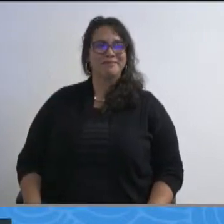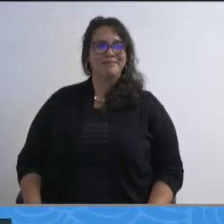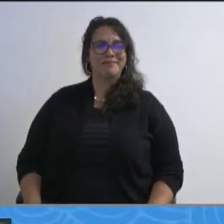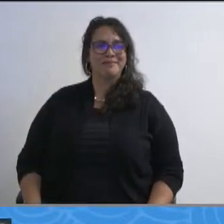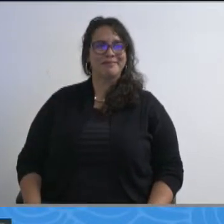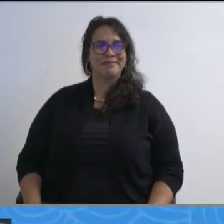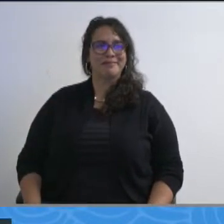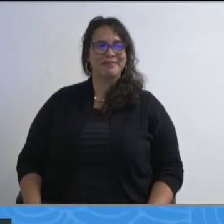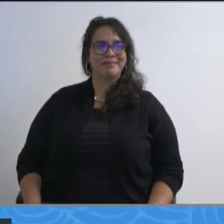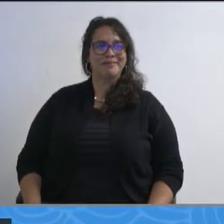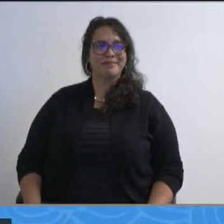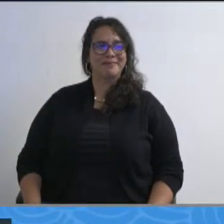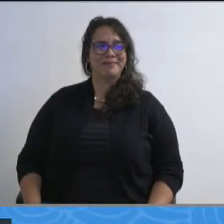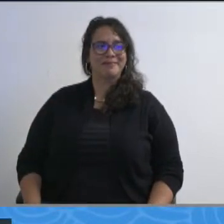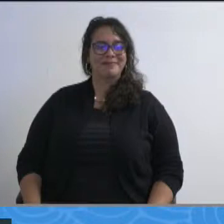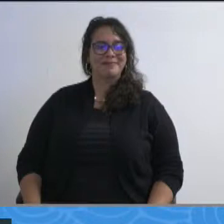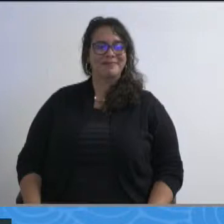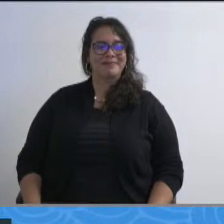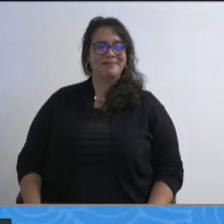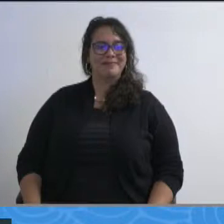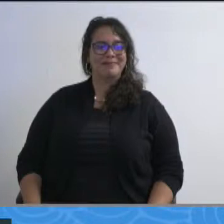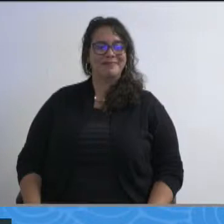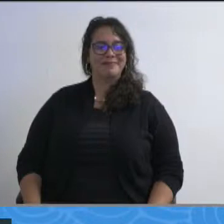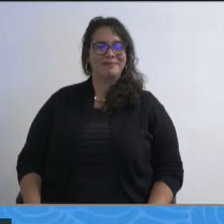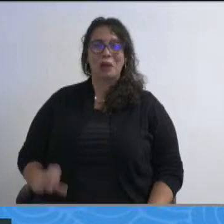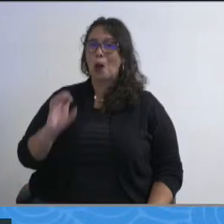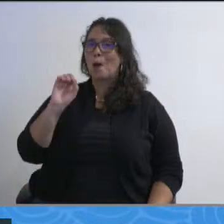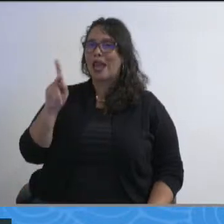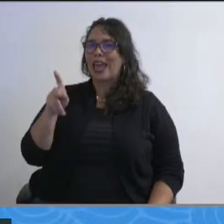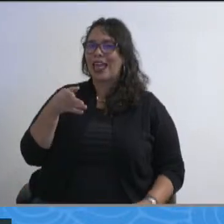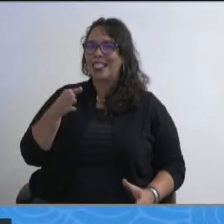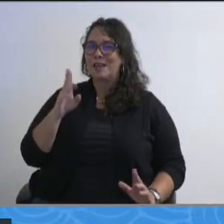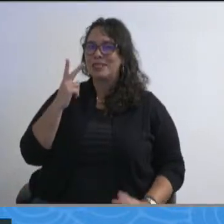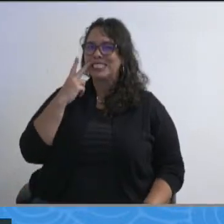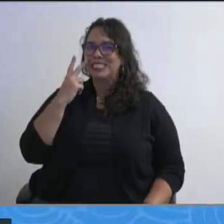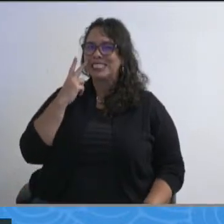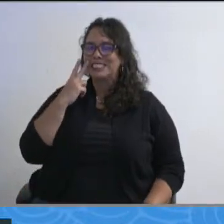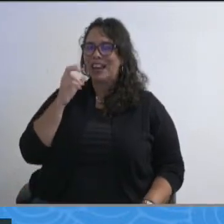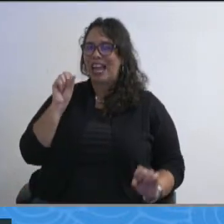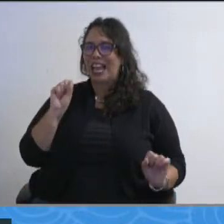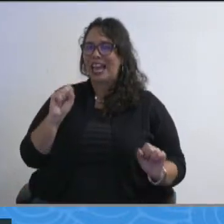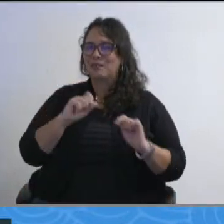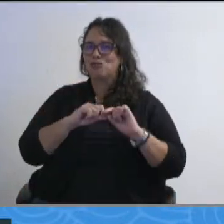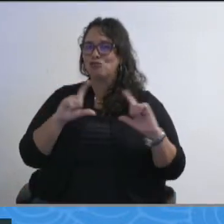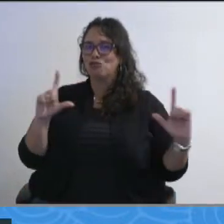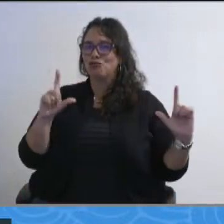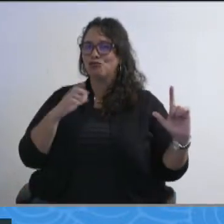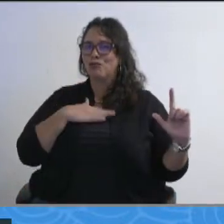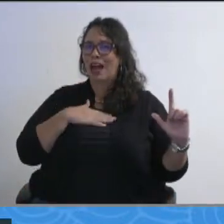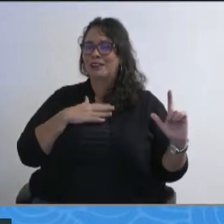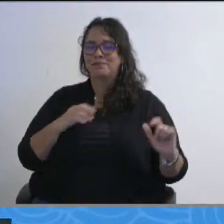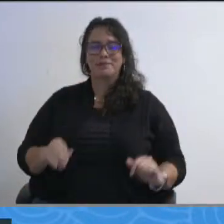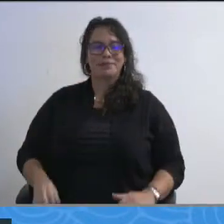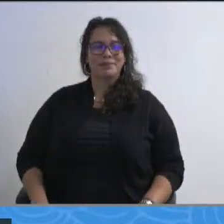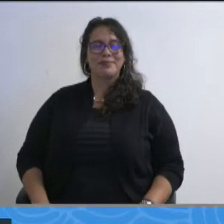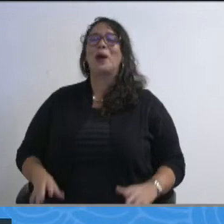Let see. Okay, let me see. There we go.